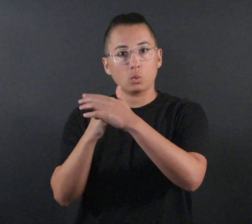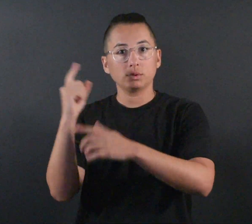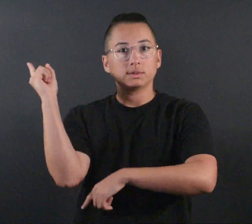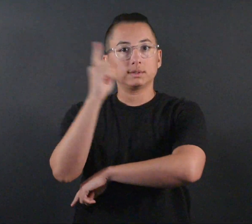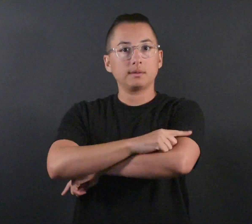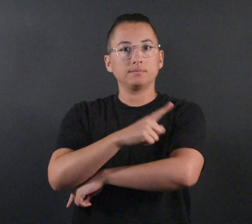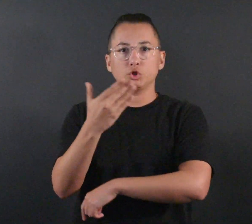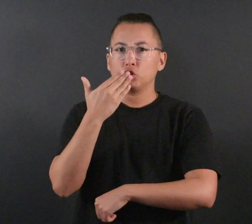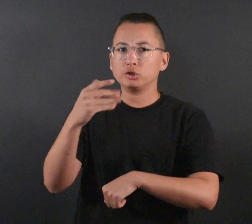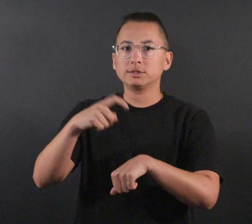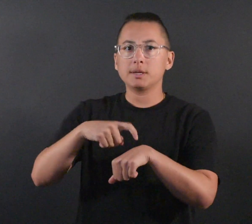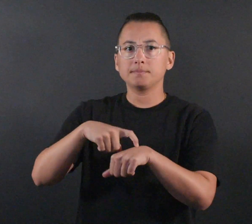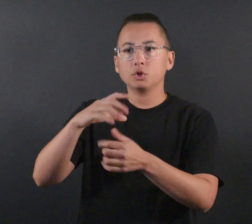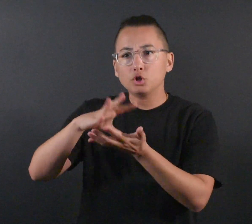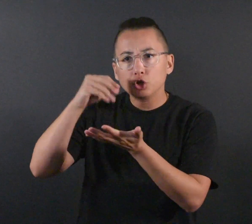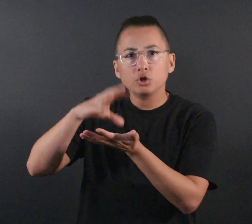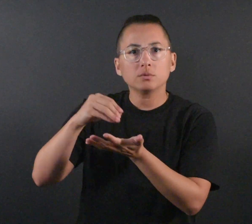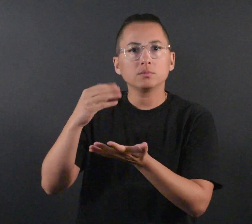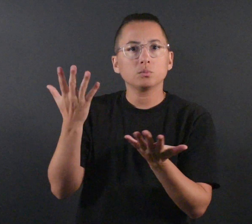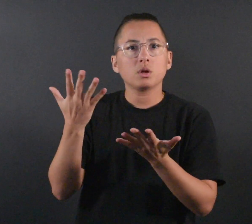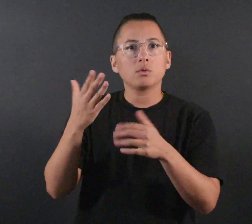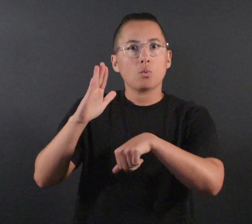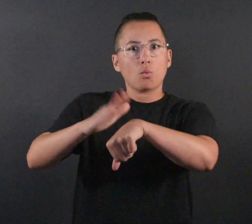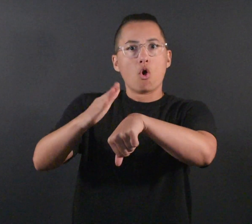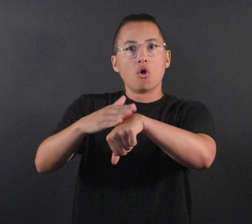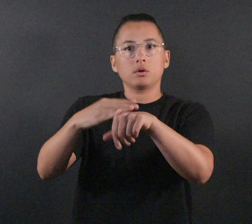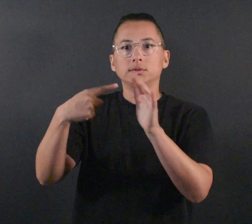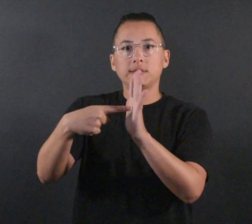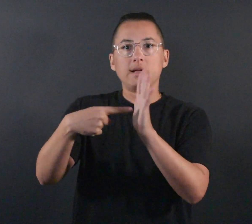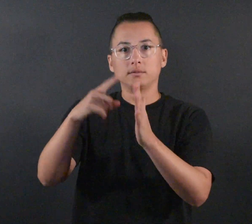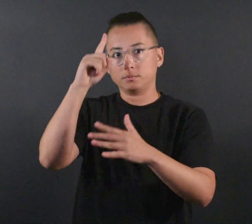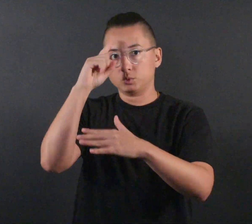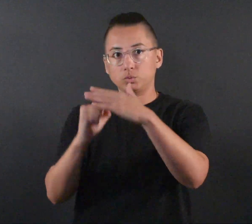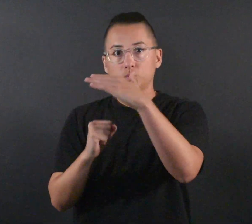World Stroke Day October 29 is a good time to learn warning signs of stroke